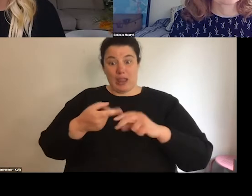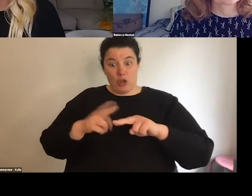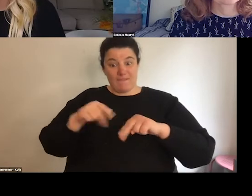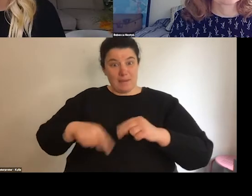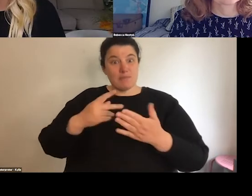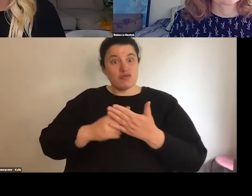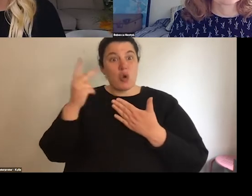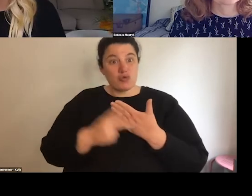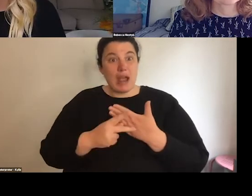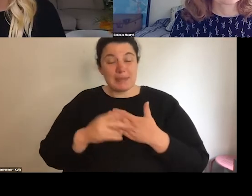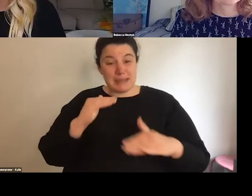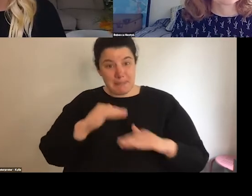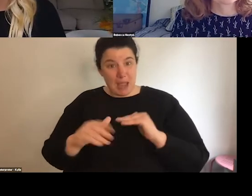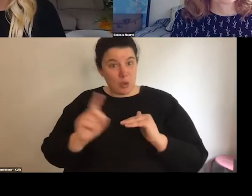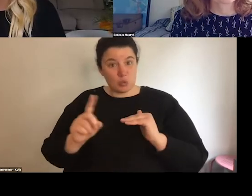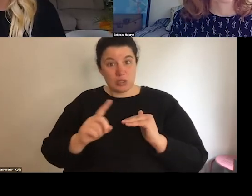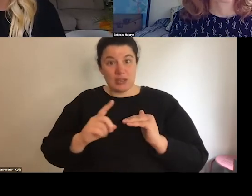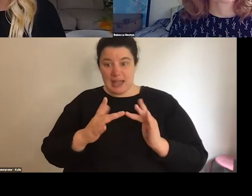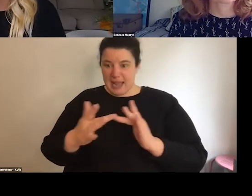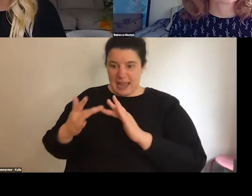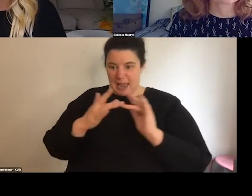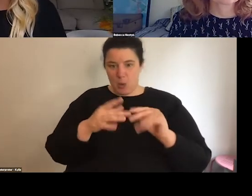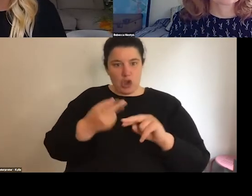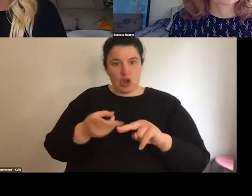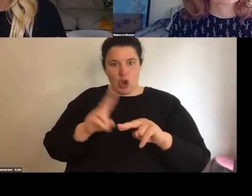is about bringing this network of, you know, connected people together